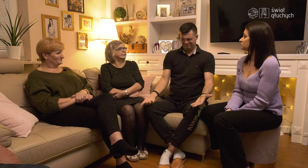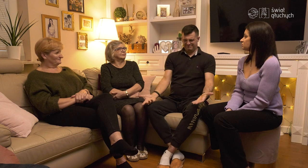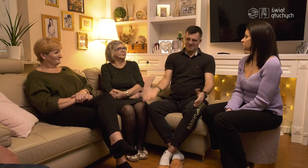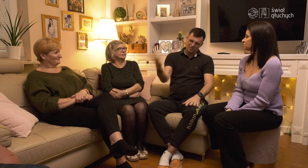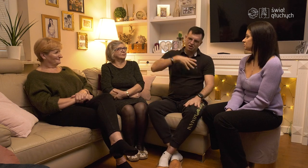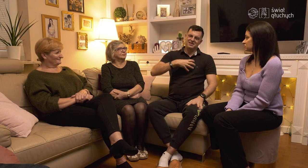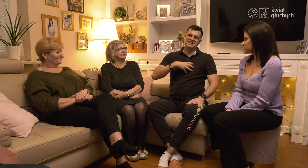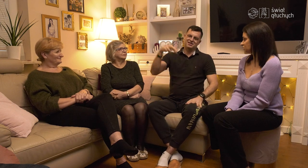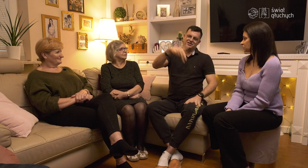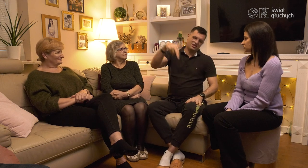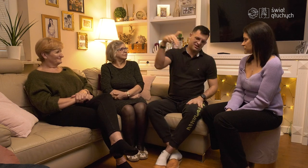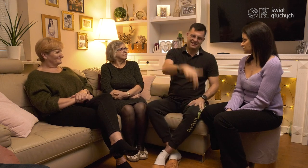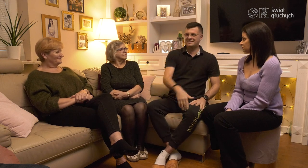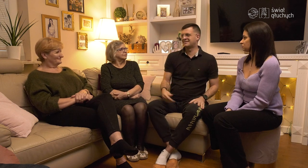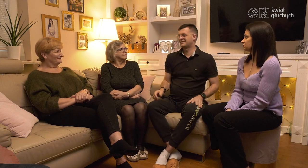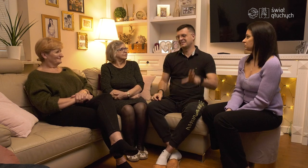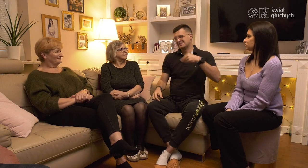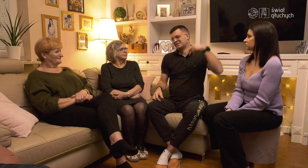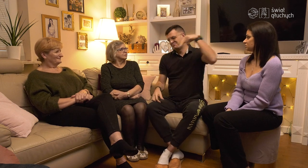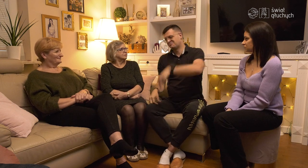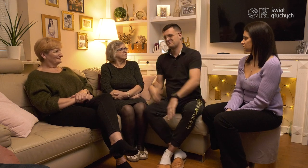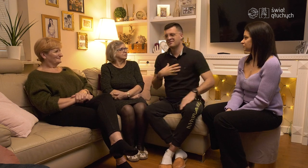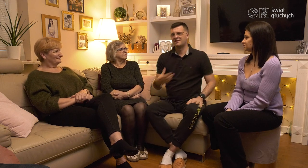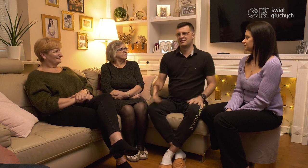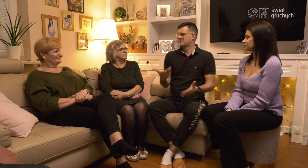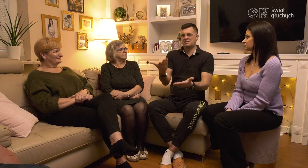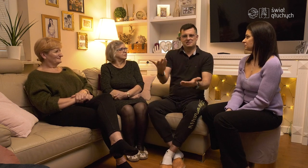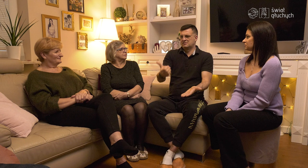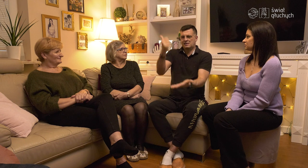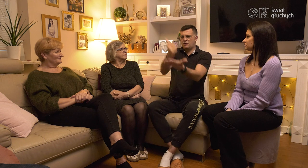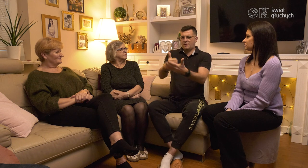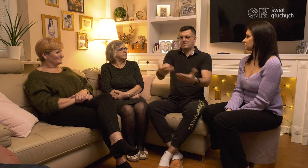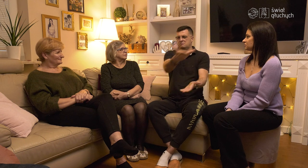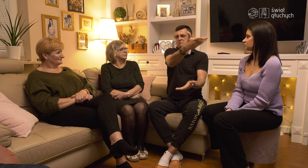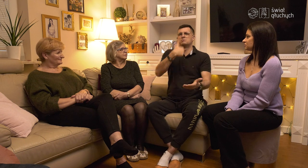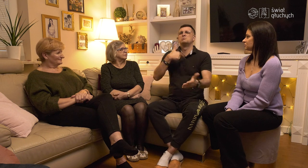We went to the principal, she supported the teacher's decision.